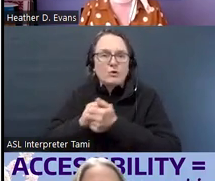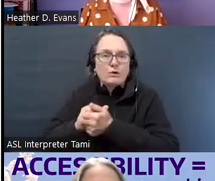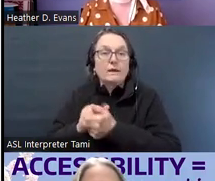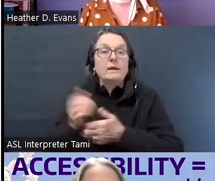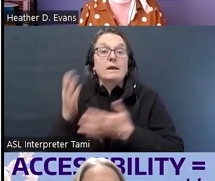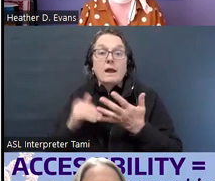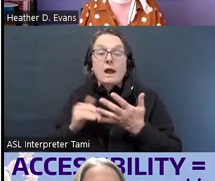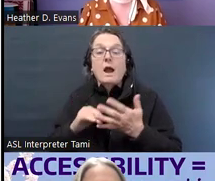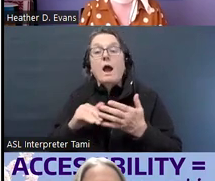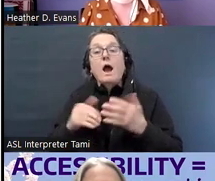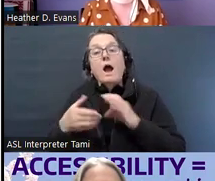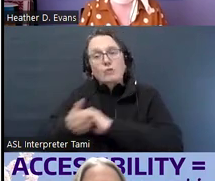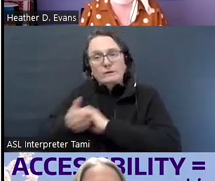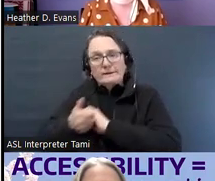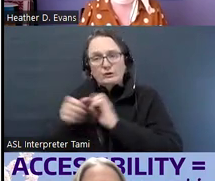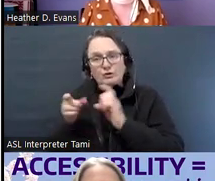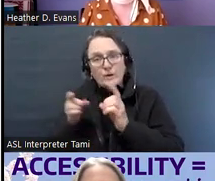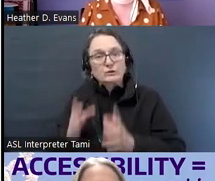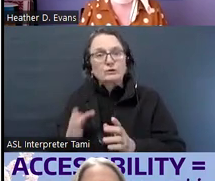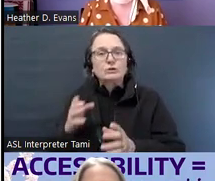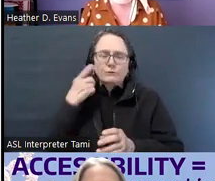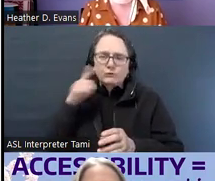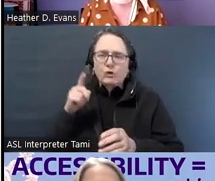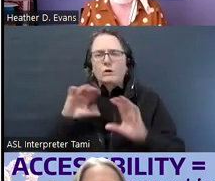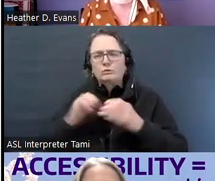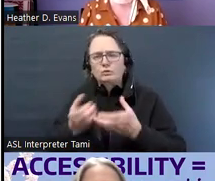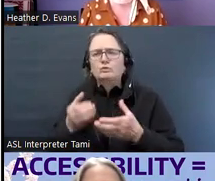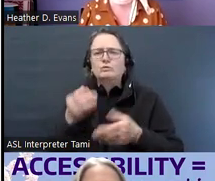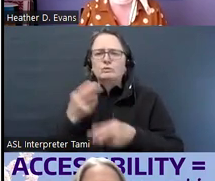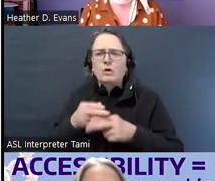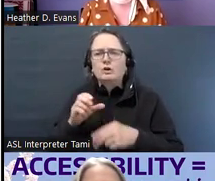We are also very fortunate to have with us Justice Chukwu.